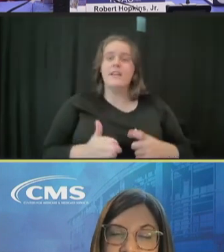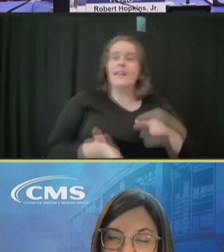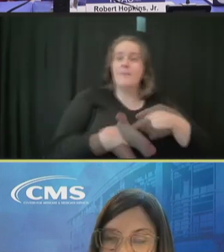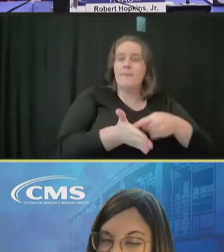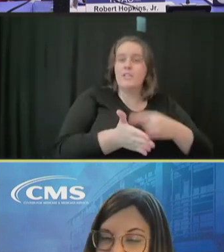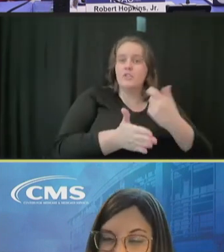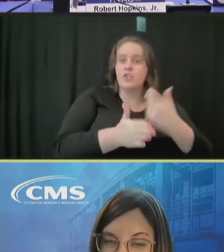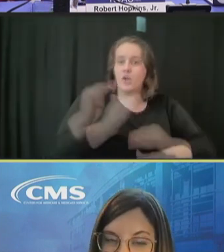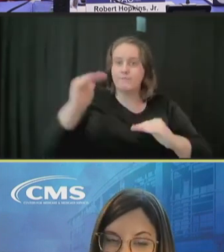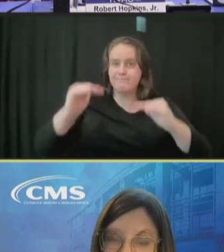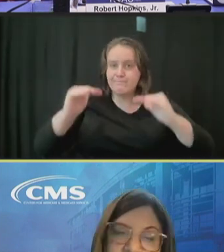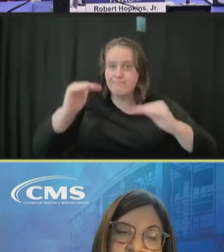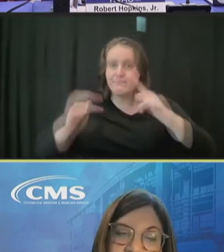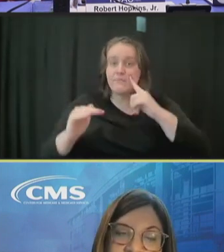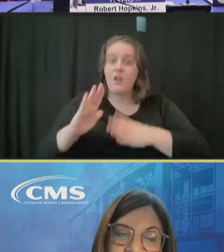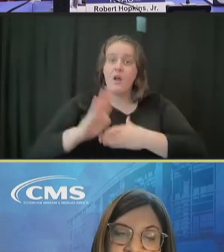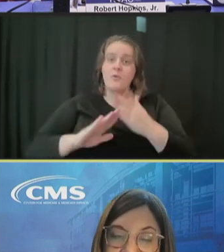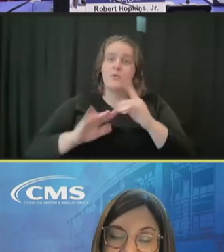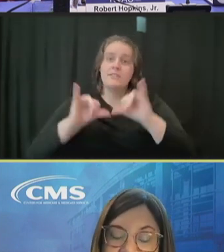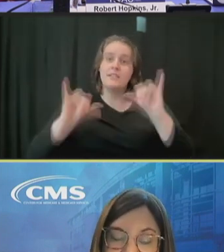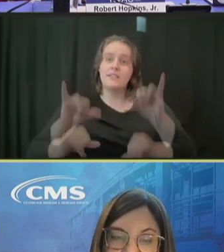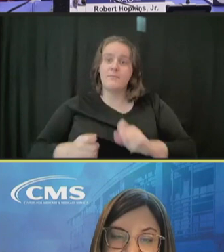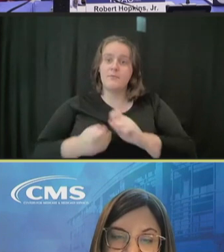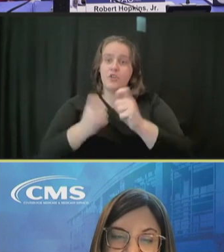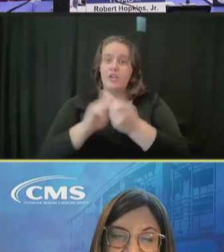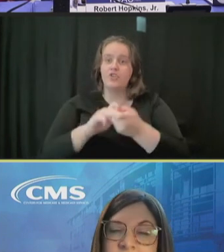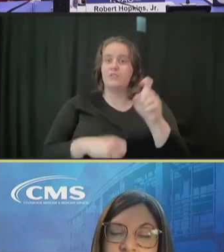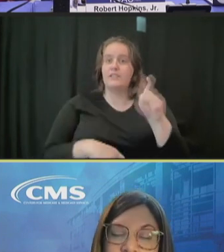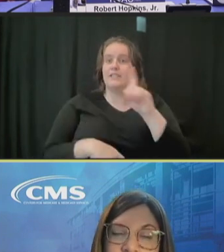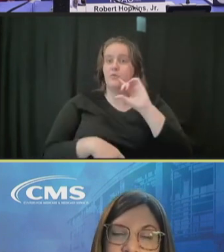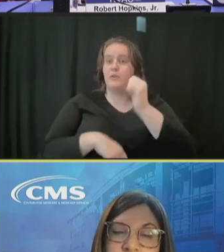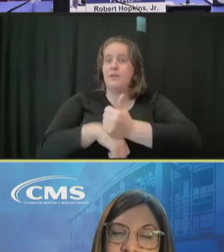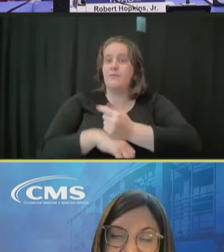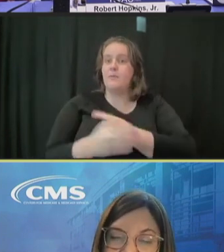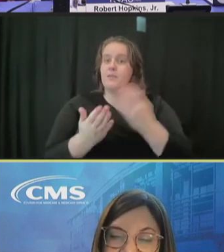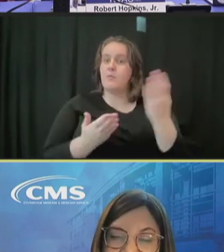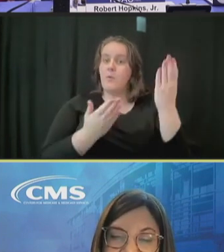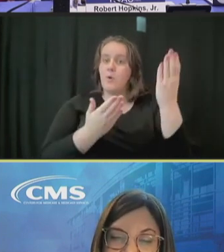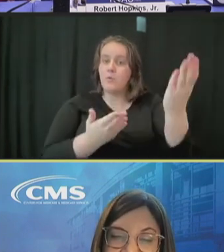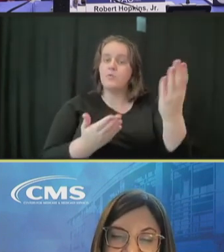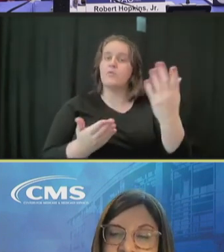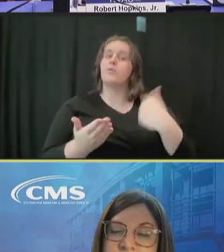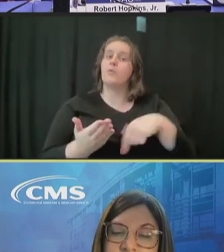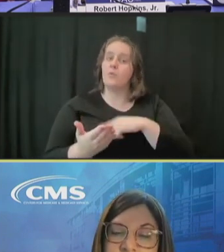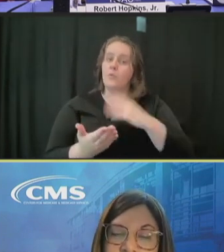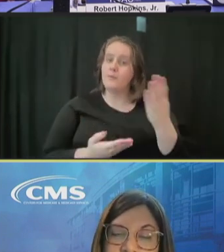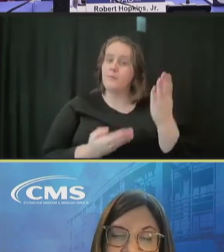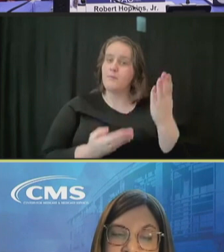operational system changes needed to implement this proposal, we propose that these changes